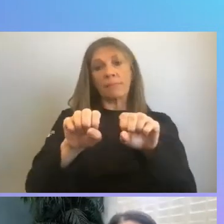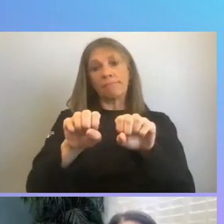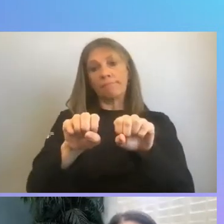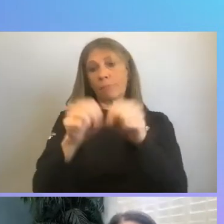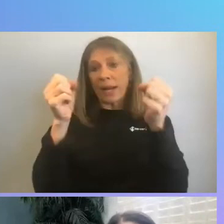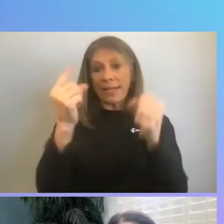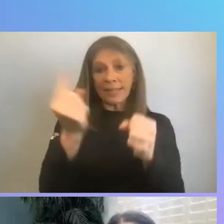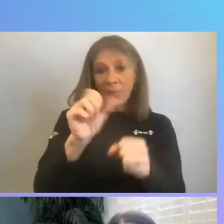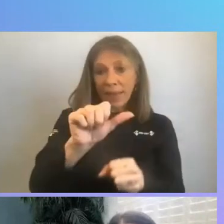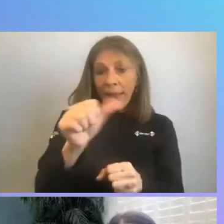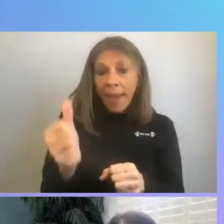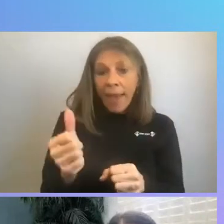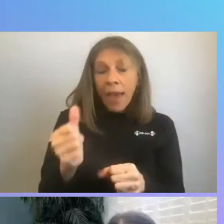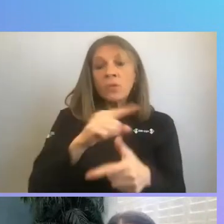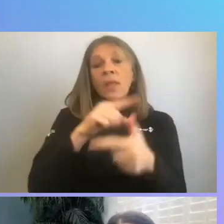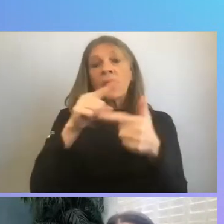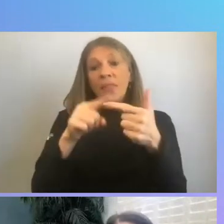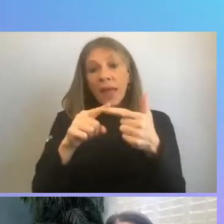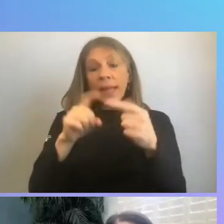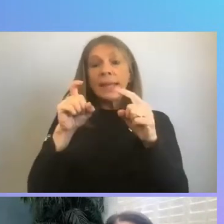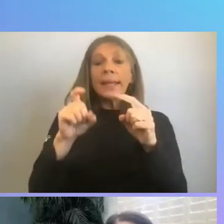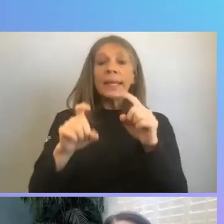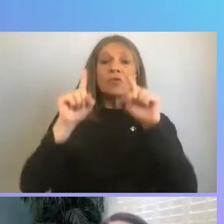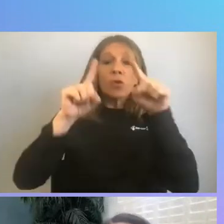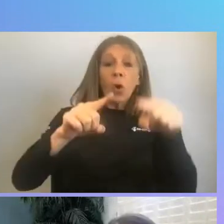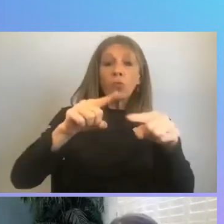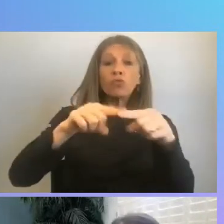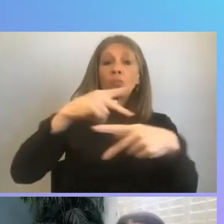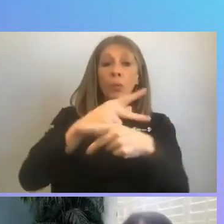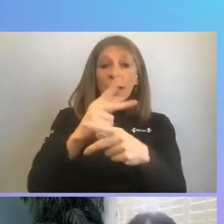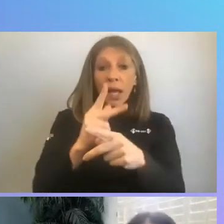it has to go into production. So agreed smart developers, I'm